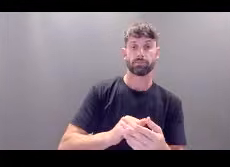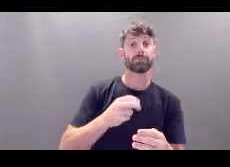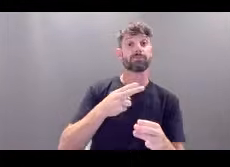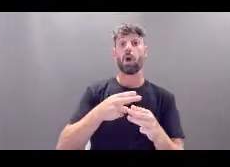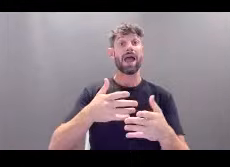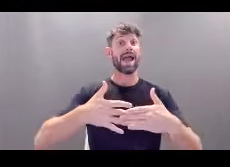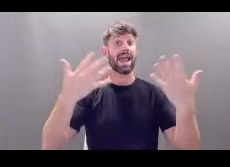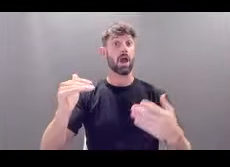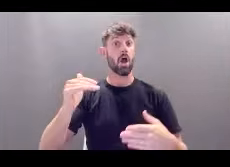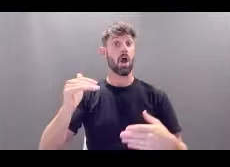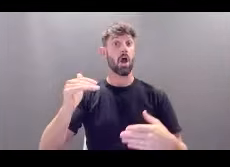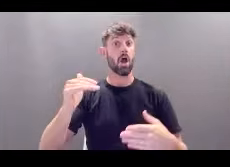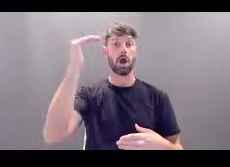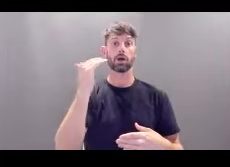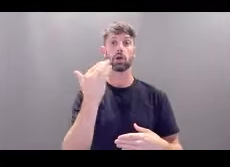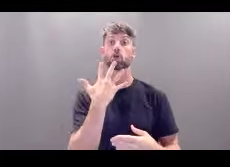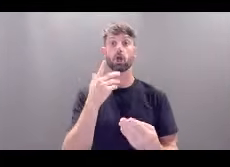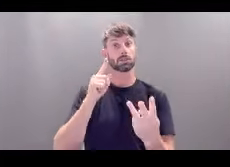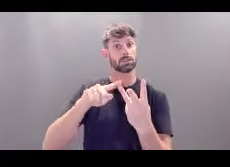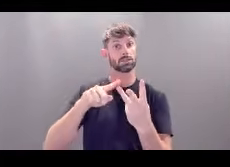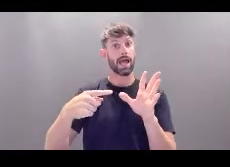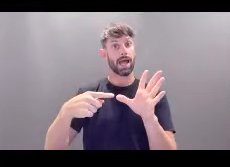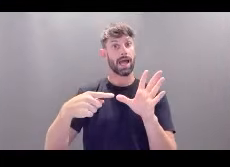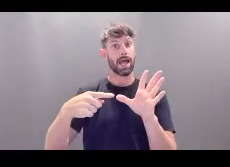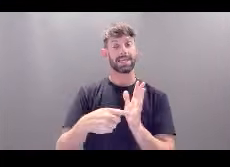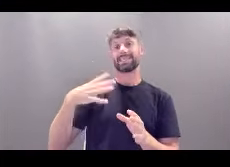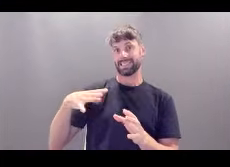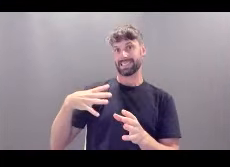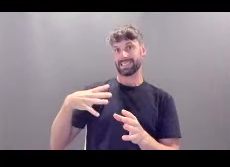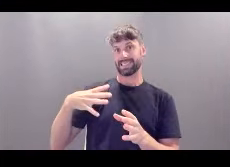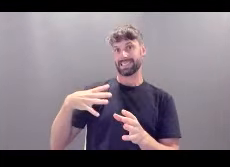a written assessment before we can include it in their plan.